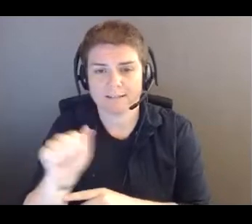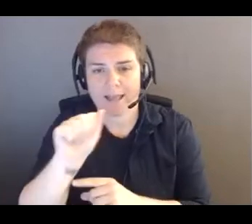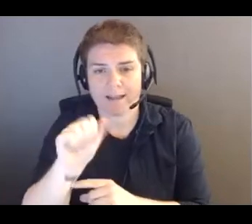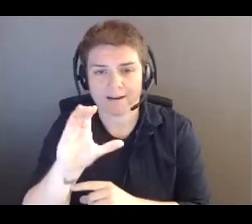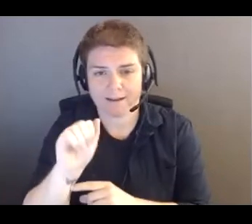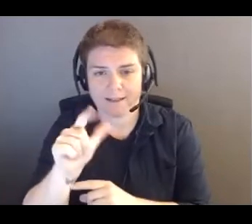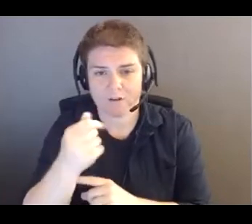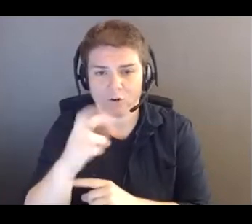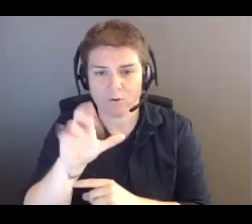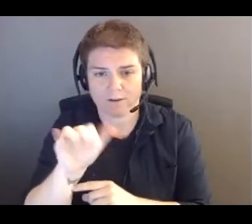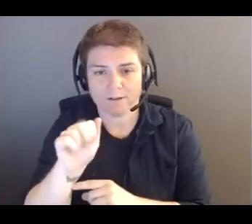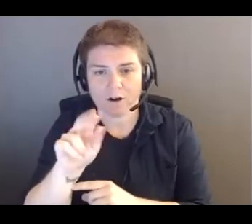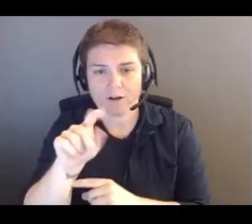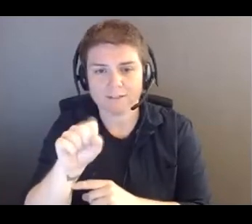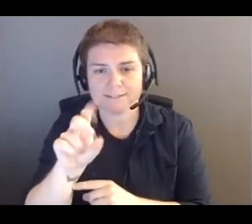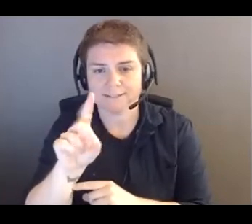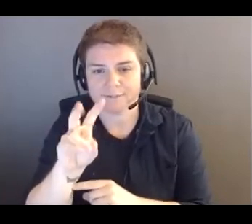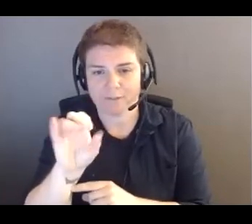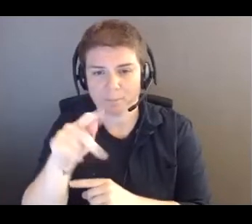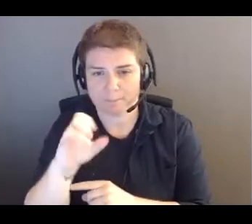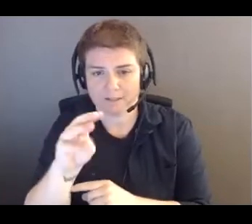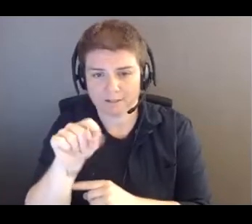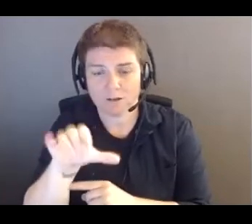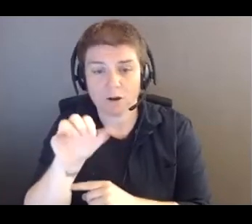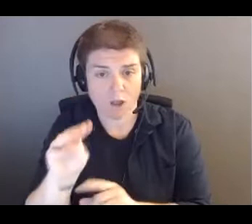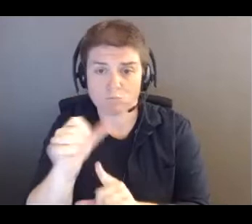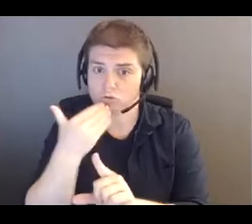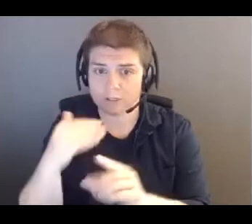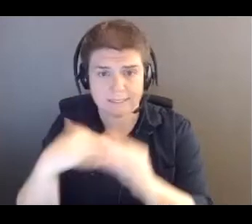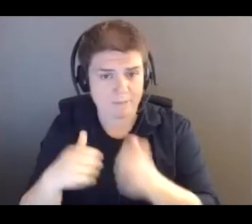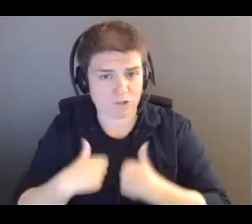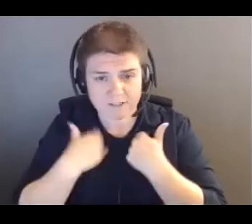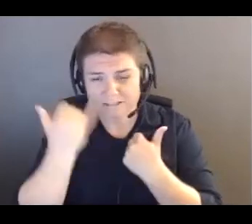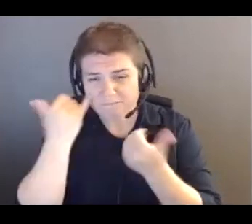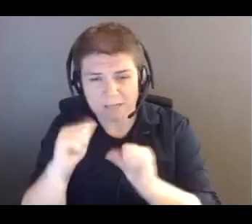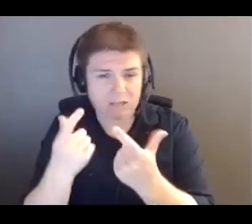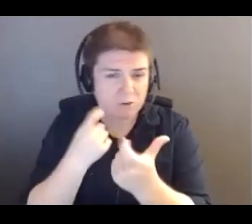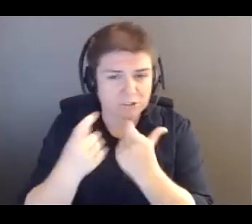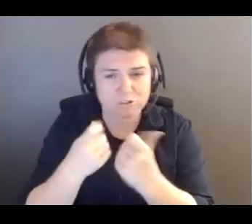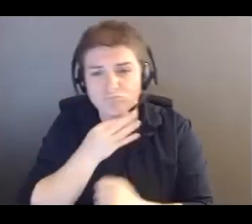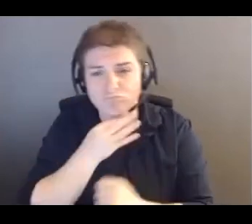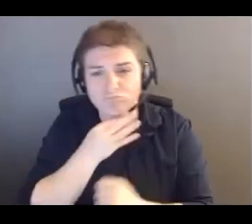is a good go-to email address if you ever have any questions or curiosities about CADA